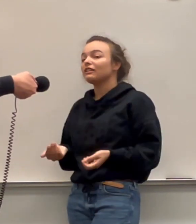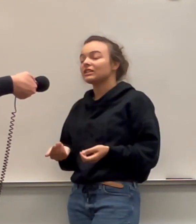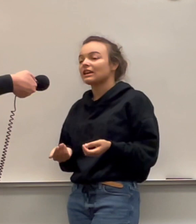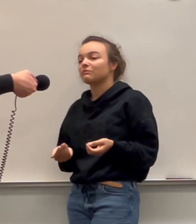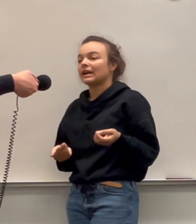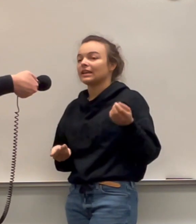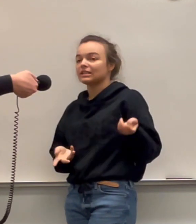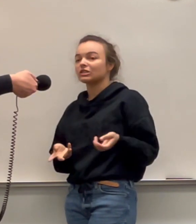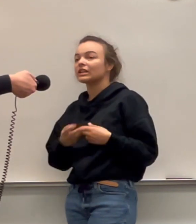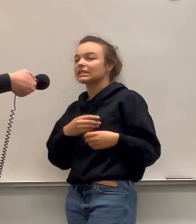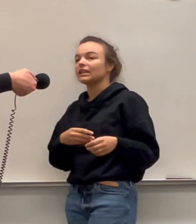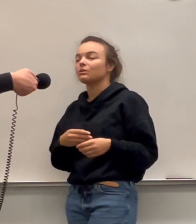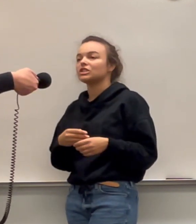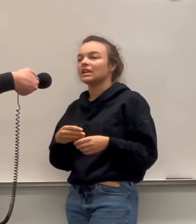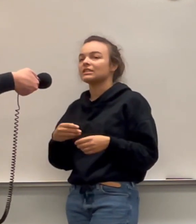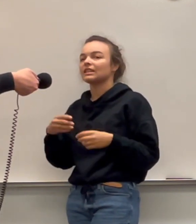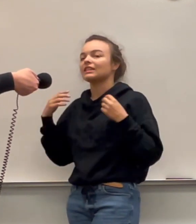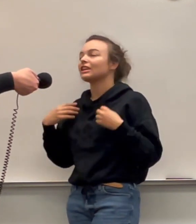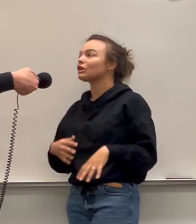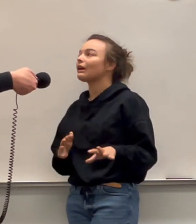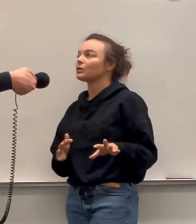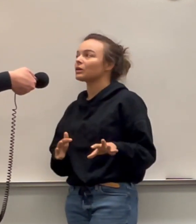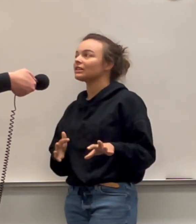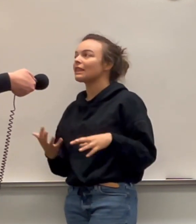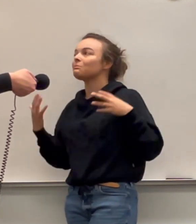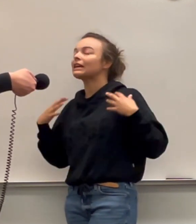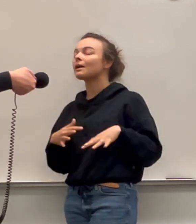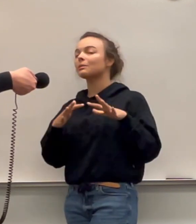the benefits of my kids learning sign language is that they can go out in the world and then become